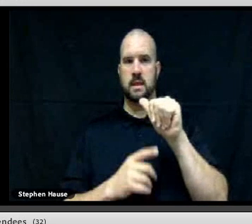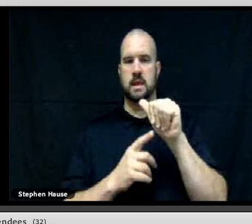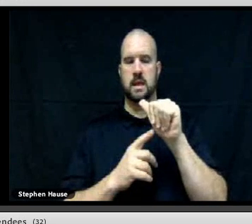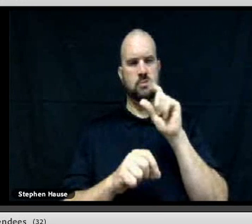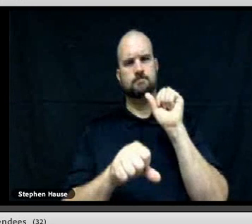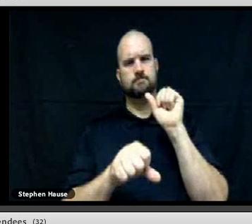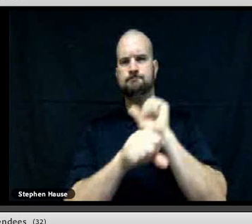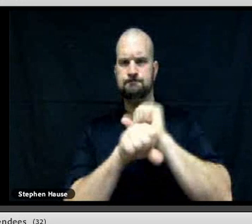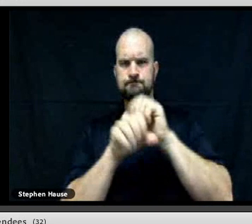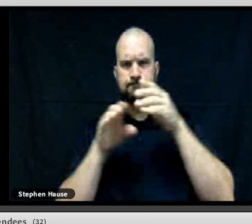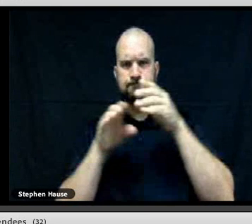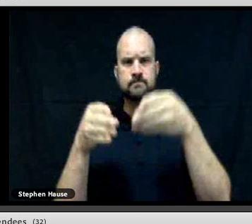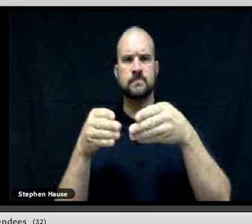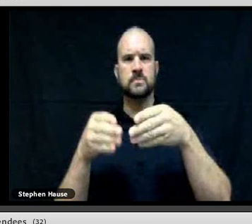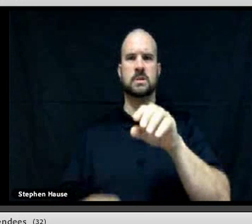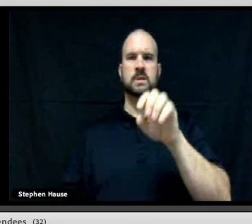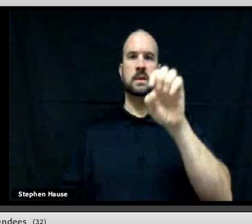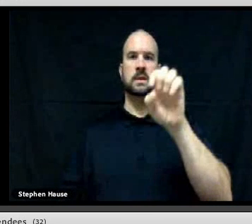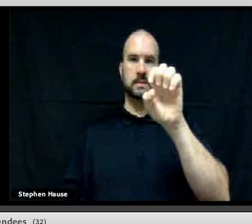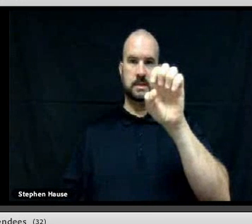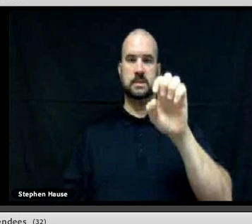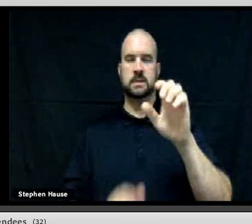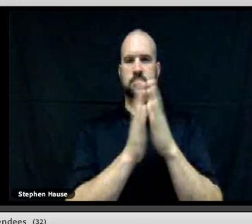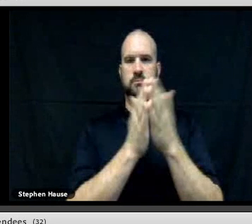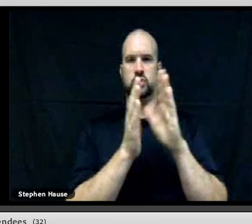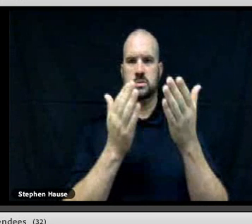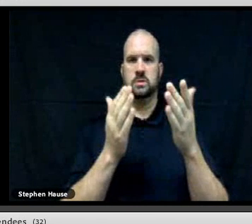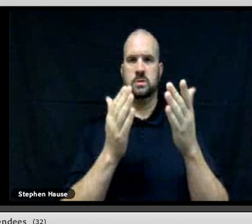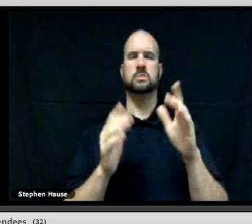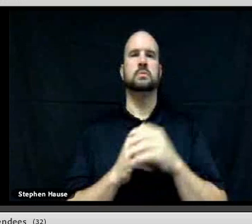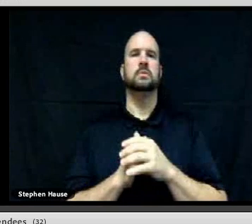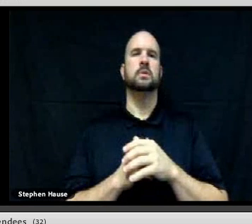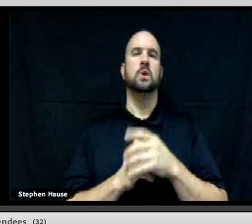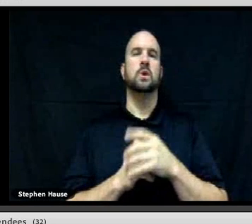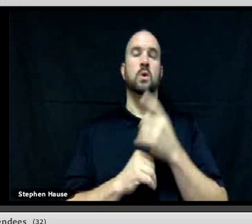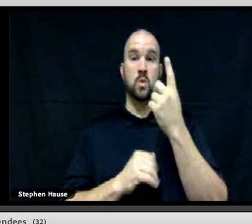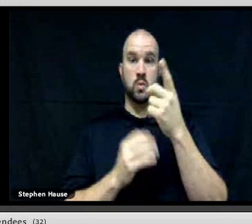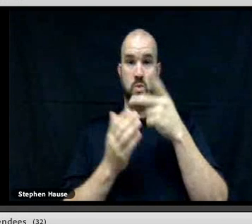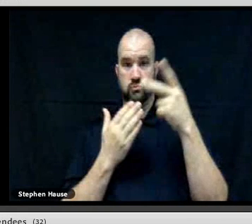They currently contribute to two different e-books projects. Uh, one of them is the Open eBooks.